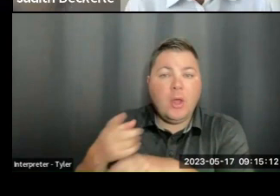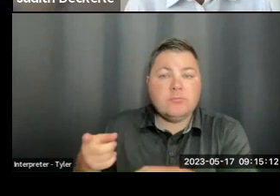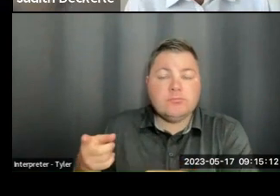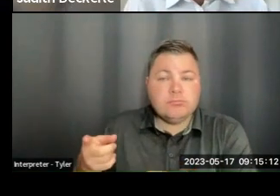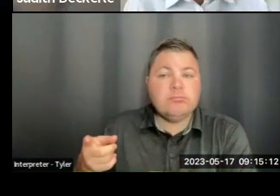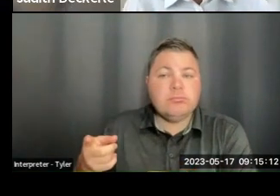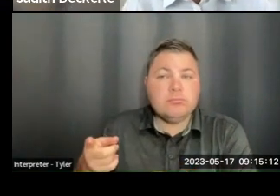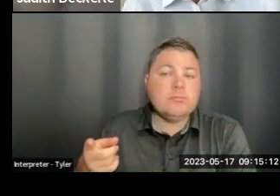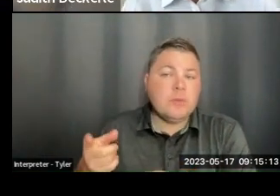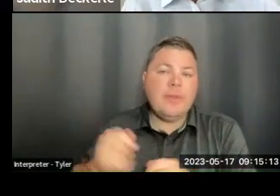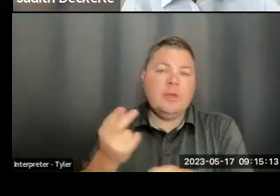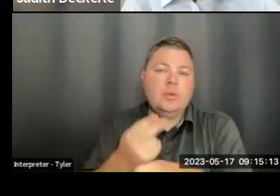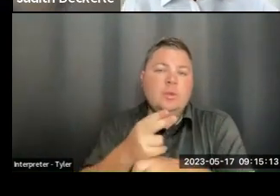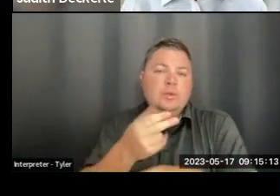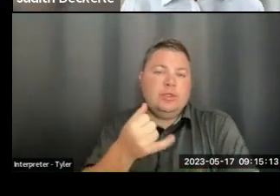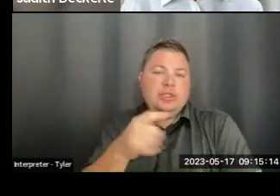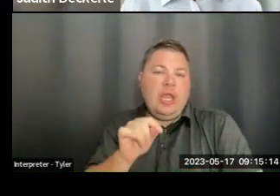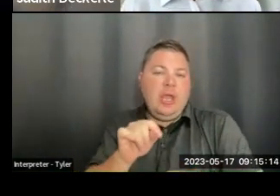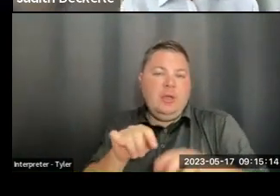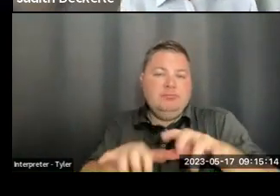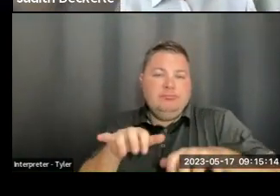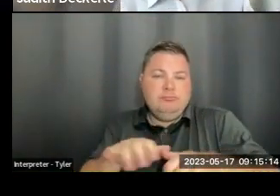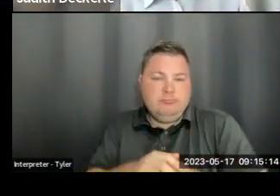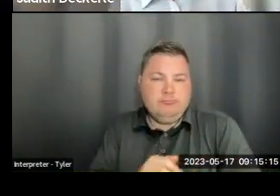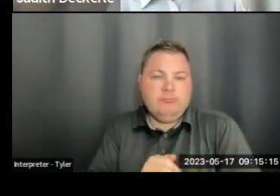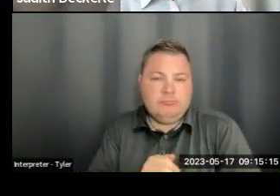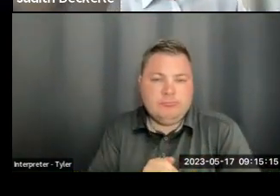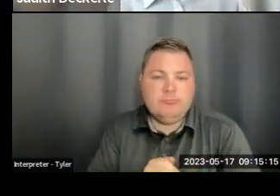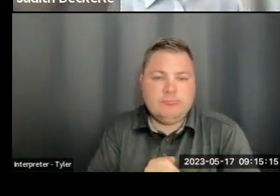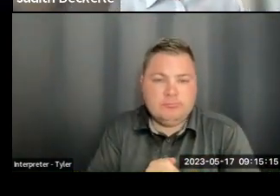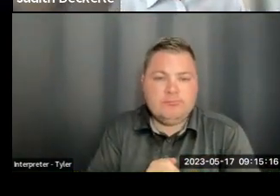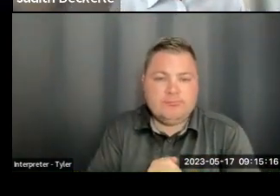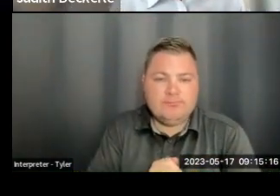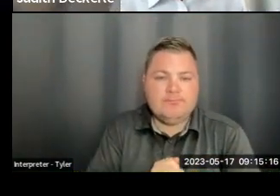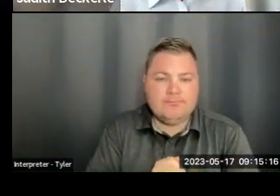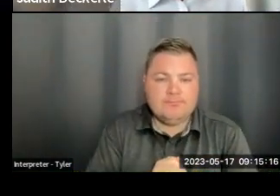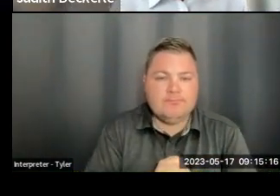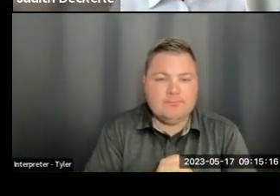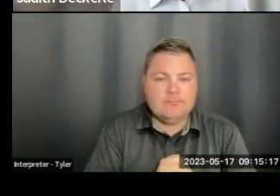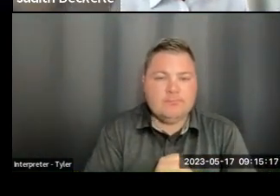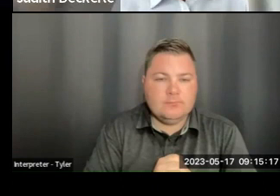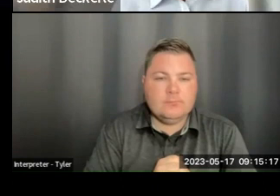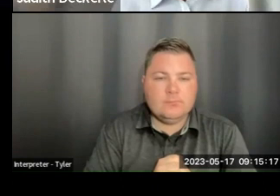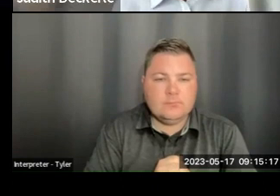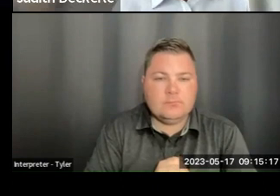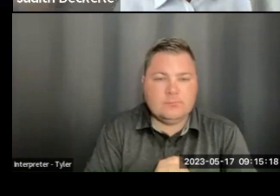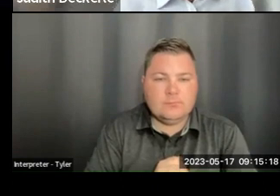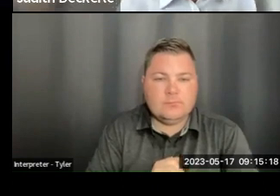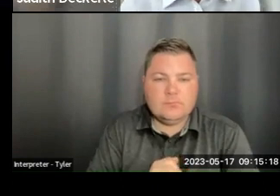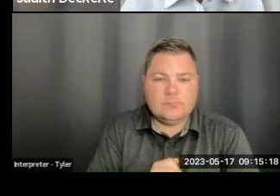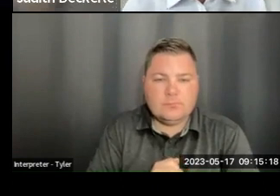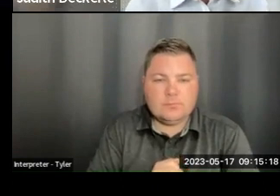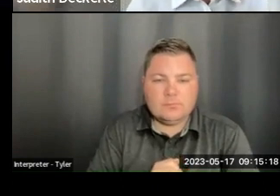For the online audience, encourage them to